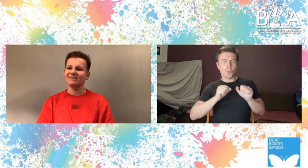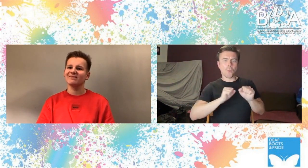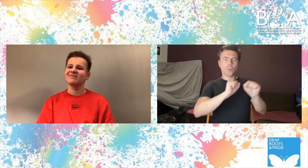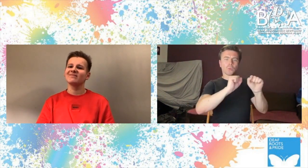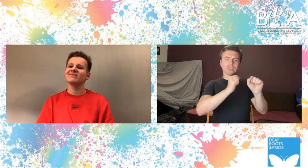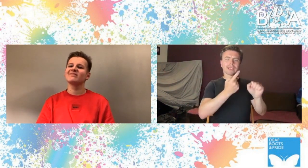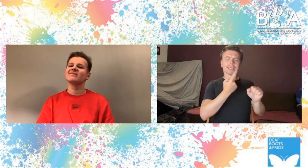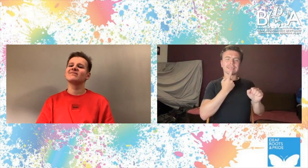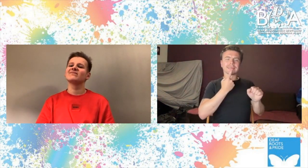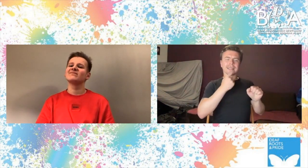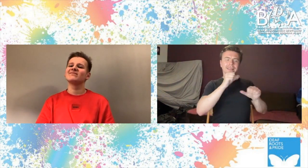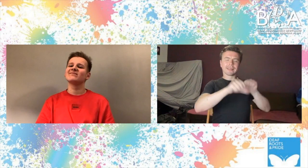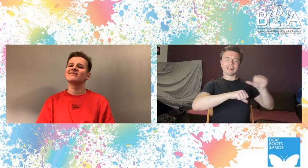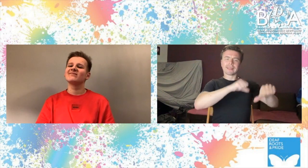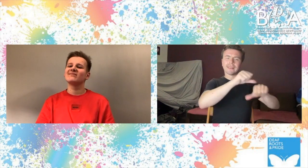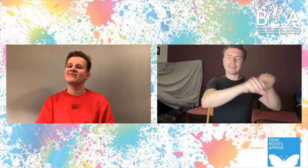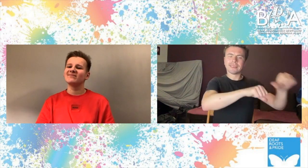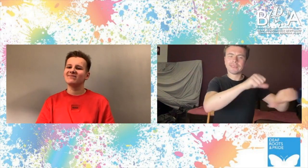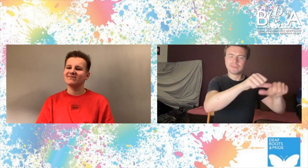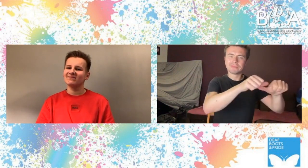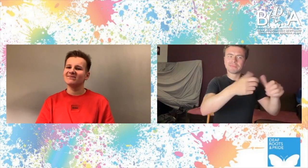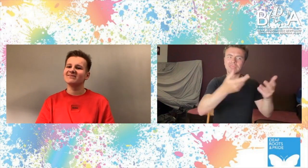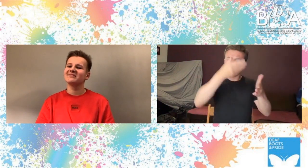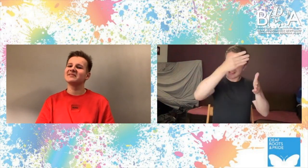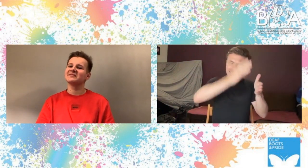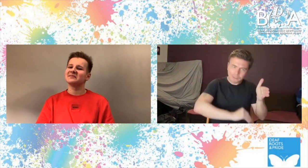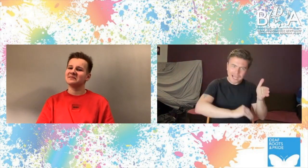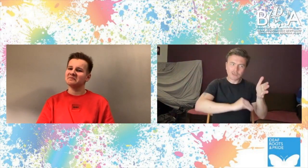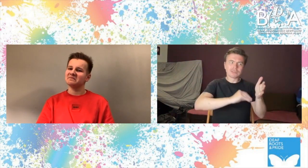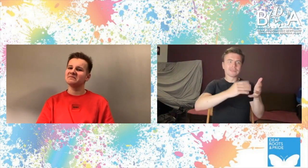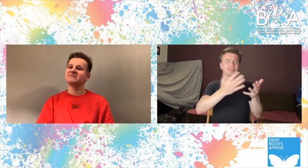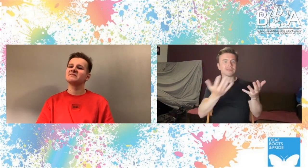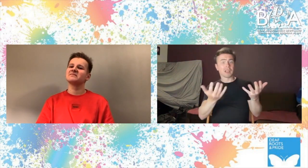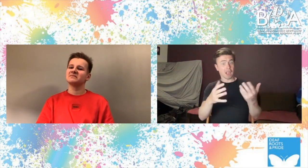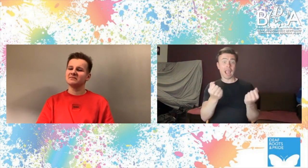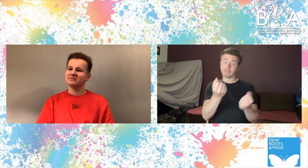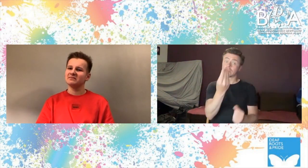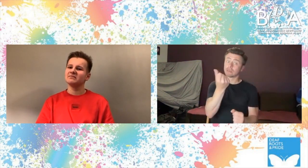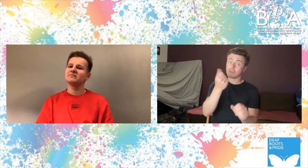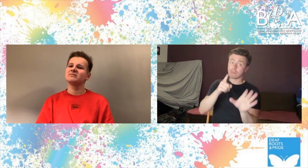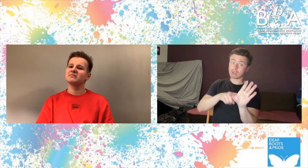own taste and your own style from your own experience. So you can do that